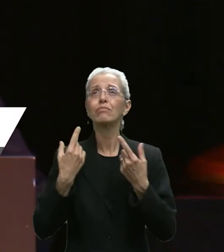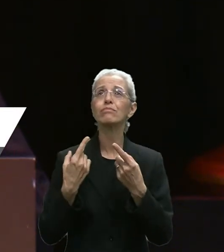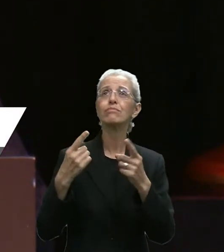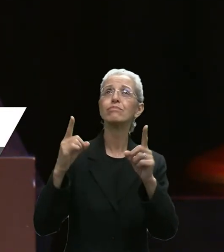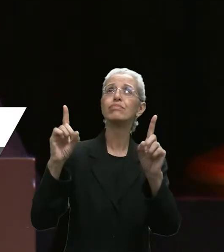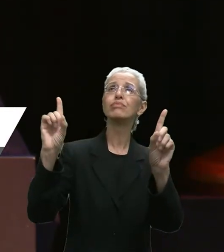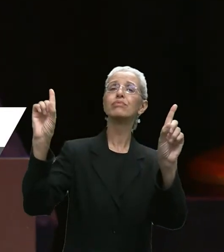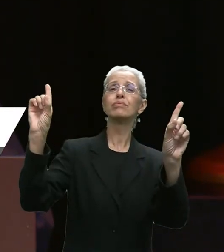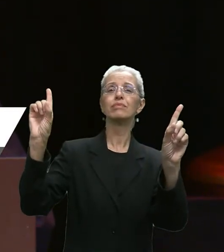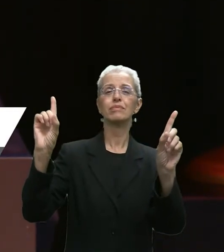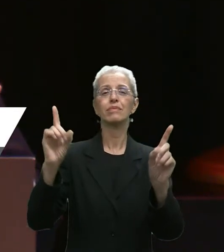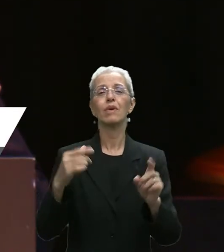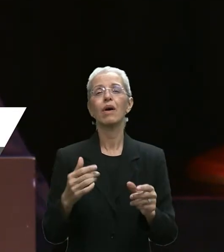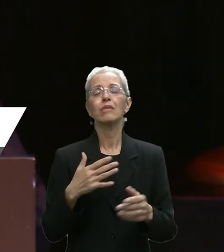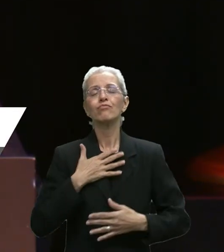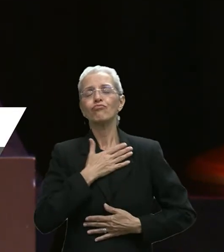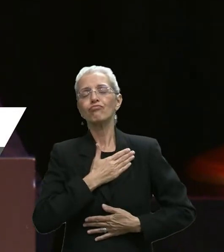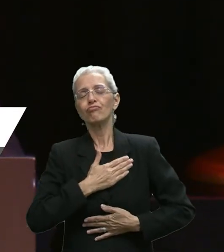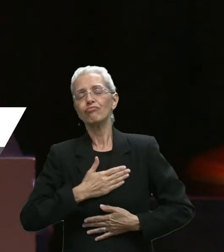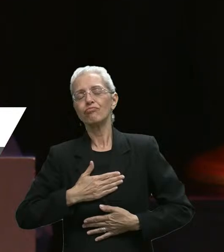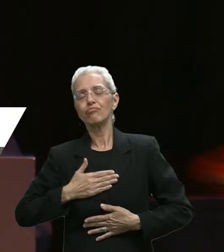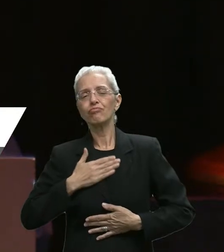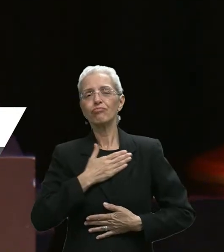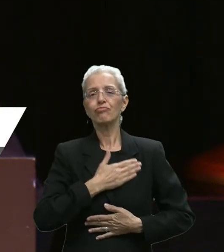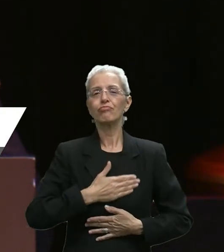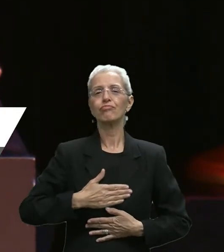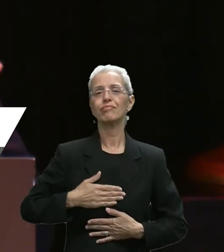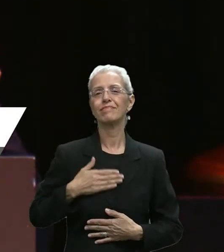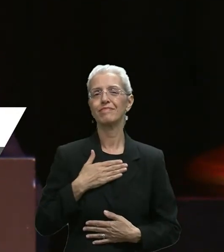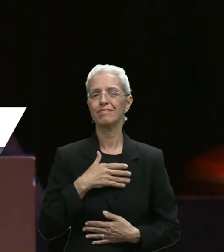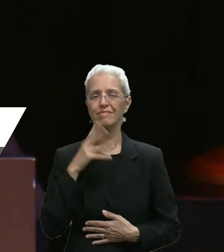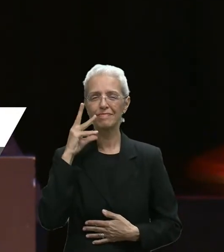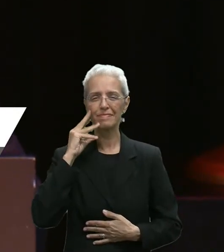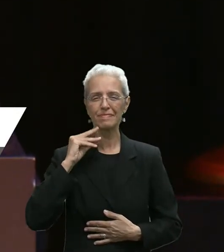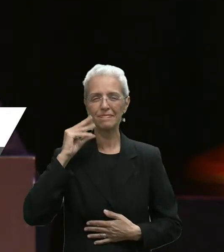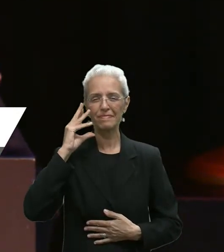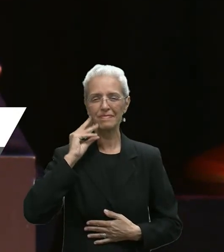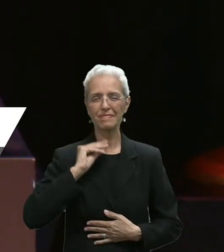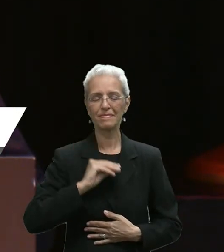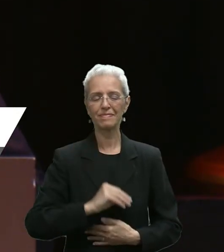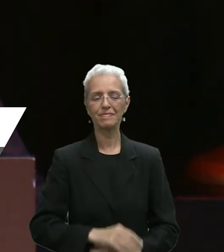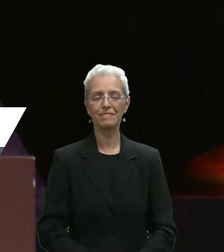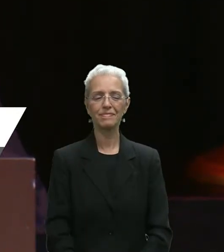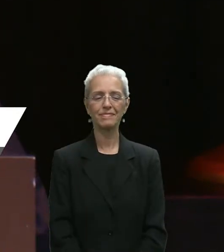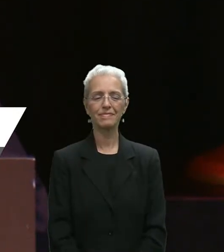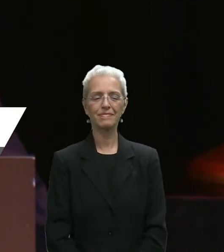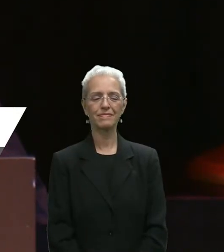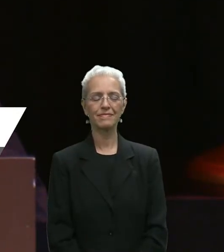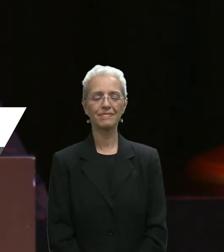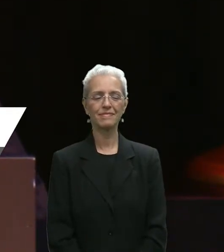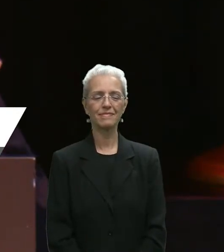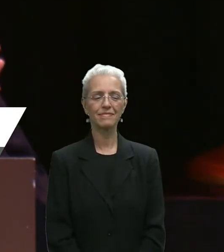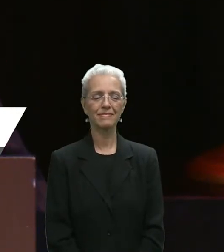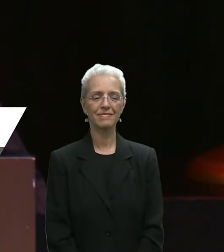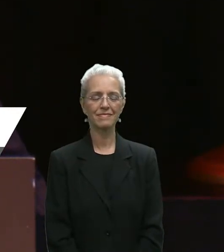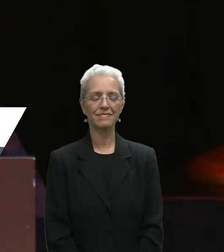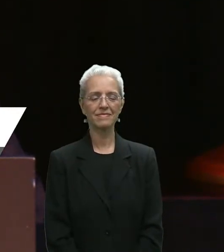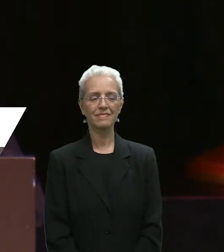[CeCe Curtis-Cook] I'll invite each one of us to go down into our hearts.